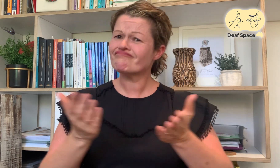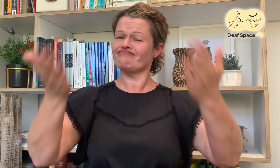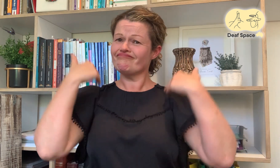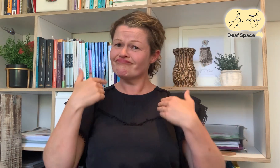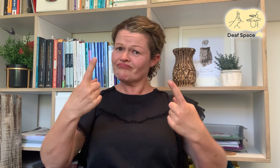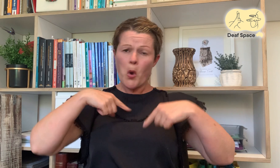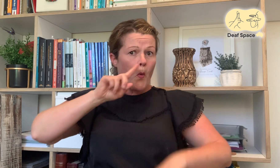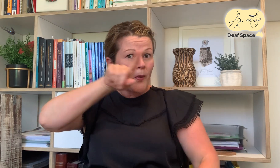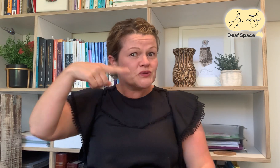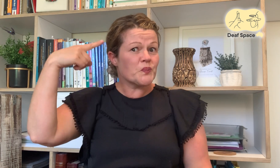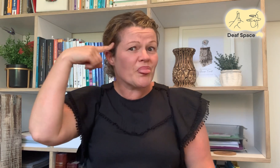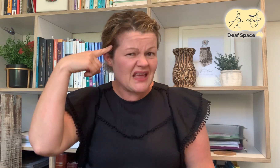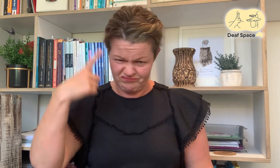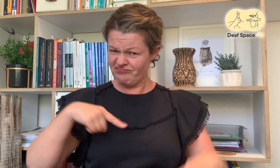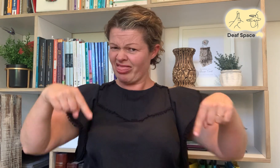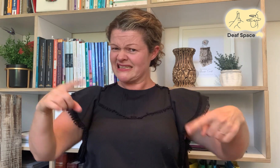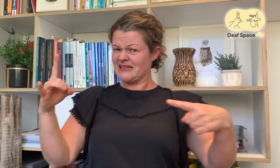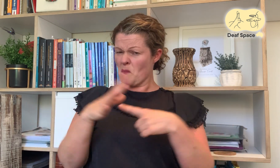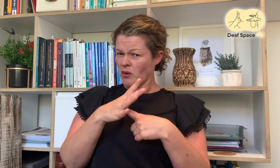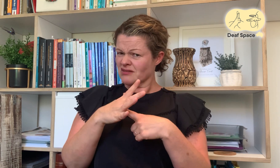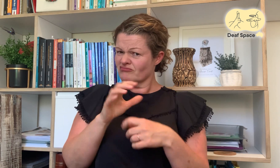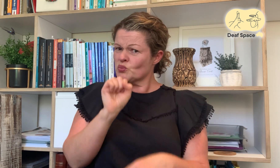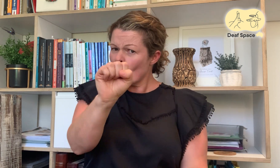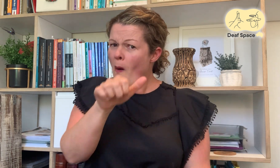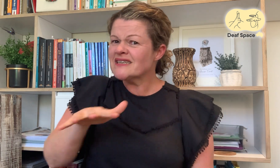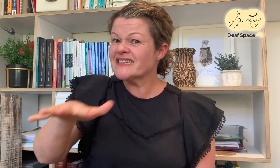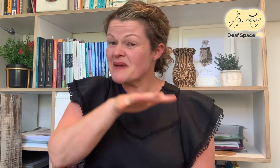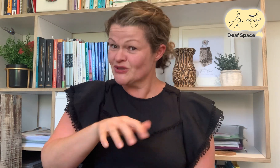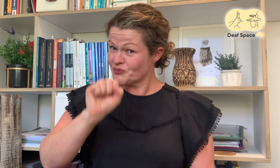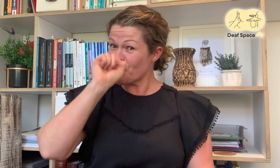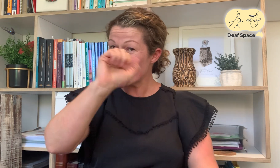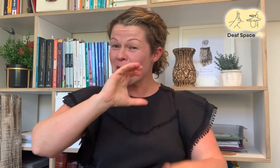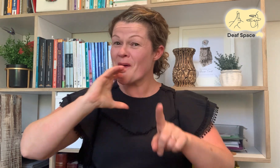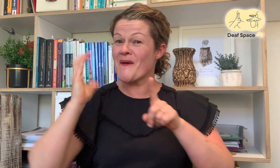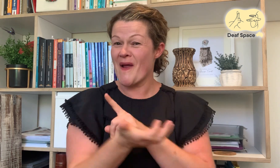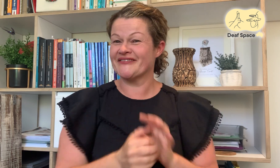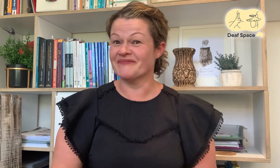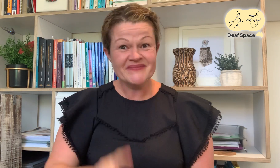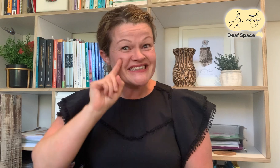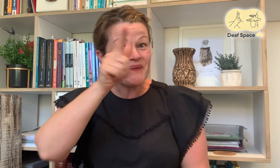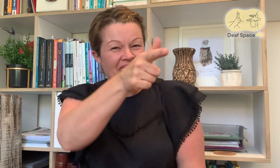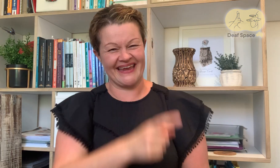Come along, we'd love to hear what you think because this is important. This is about your space and your culture. See you there.